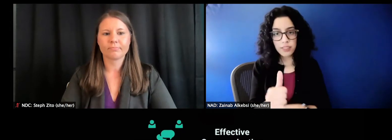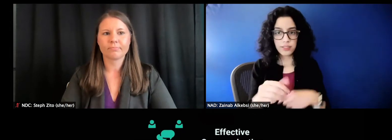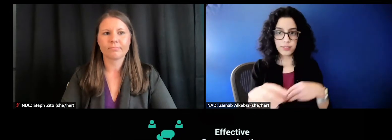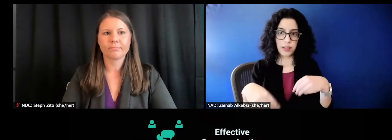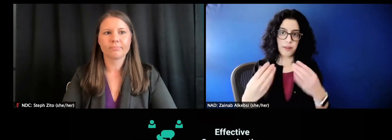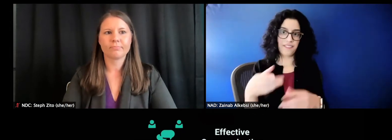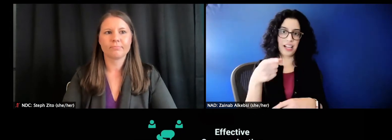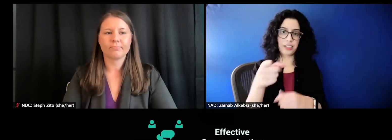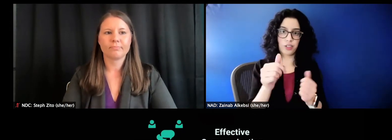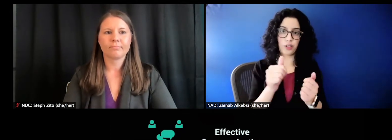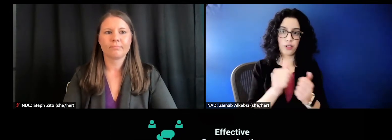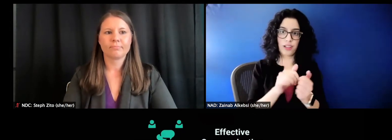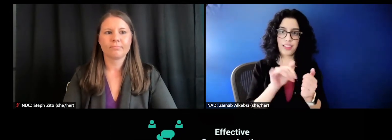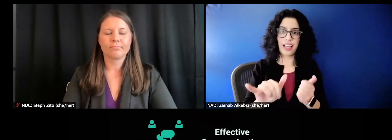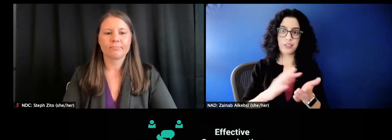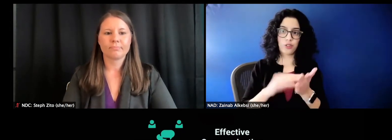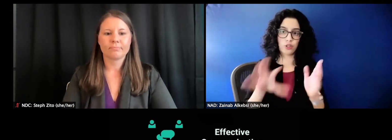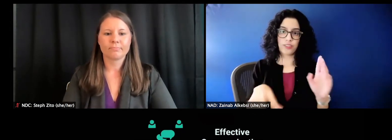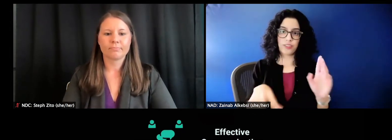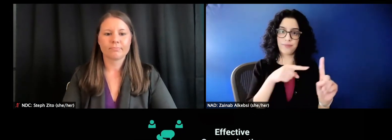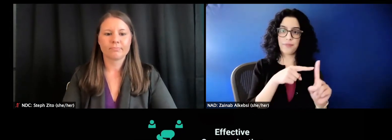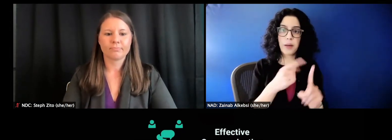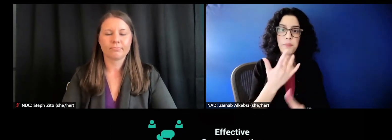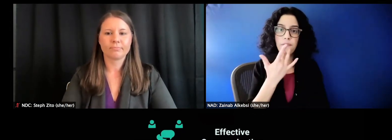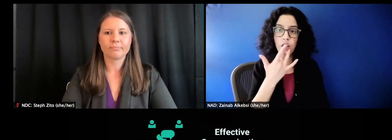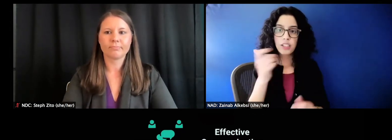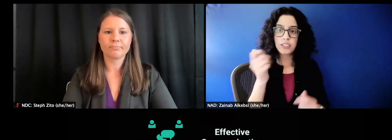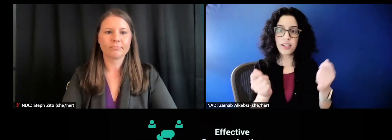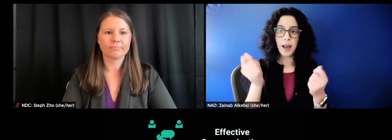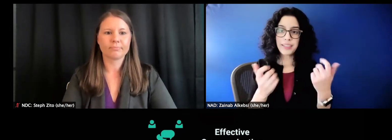provide you with the student's preferred accommodations